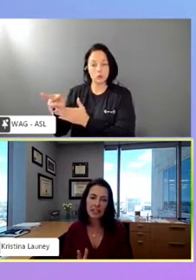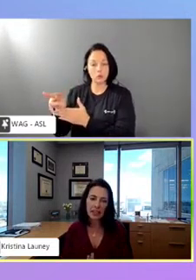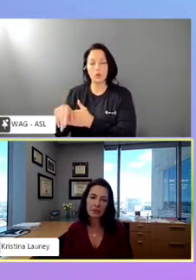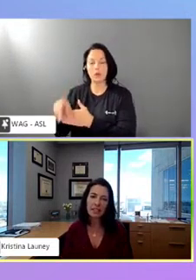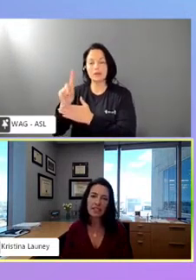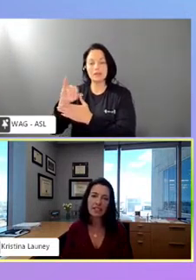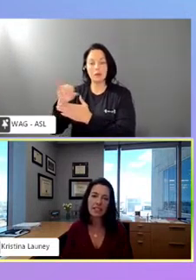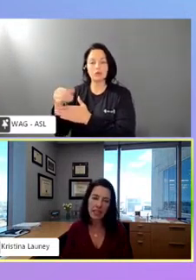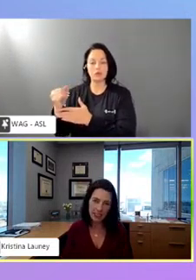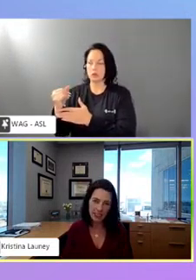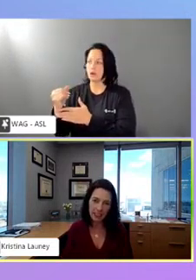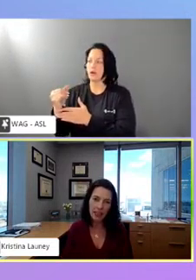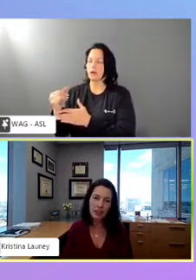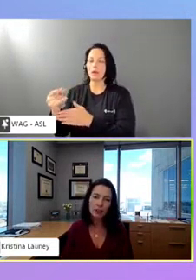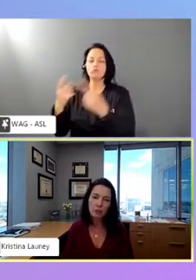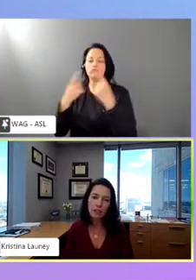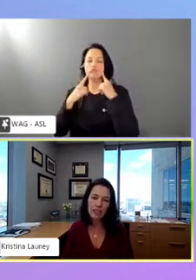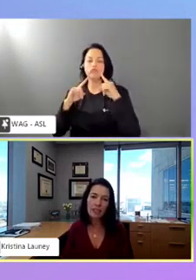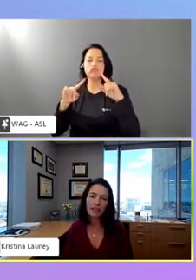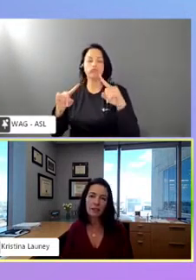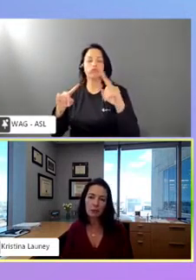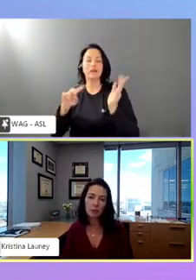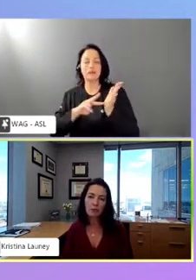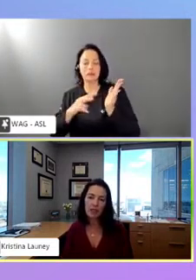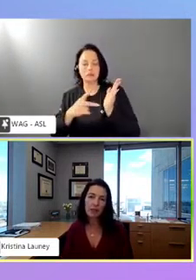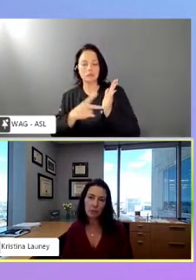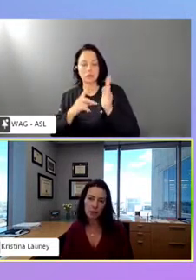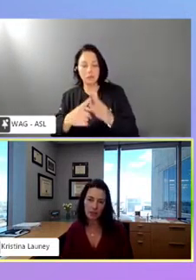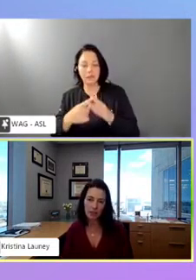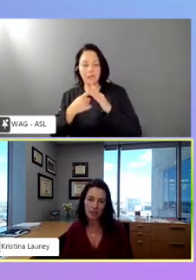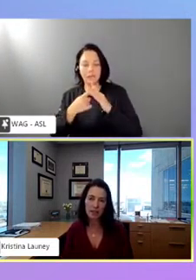that the DOJ restart rulemaking. Soon after that,